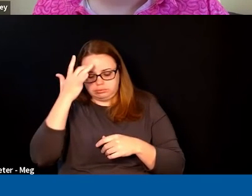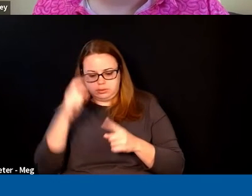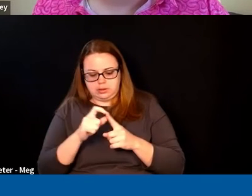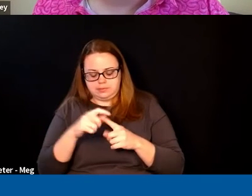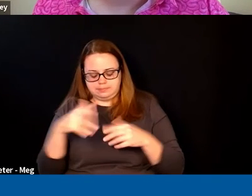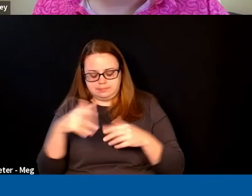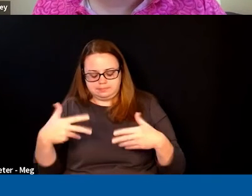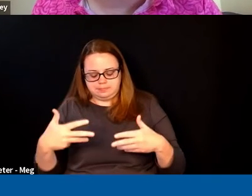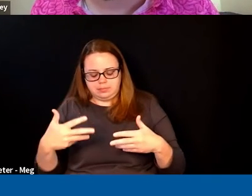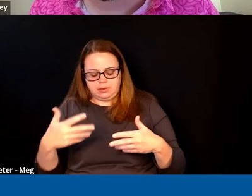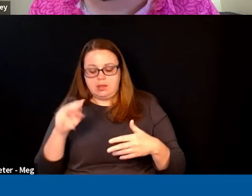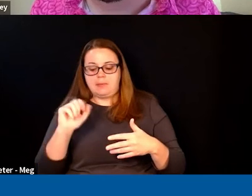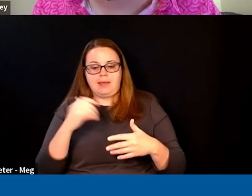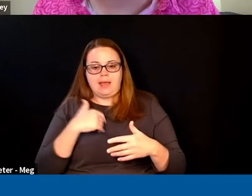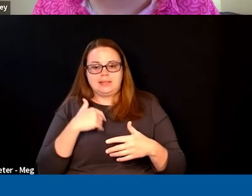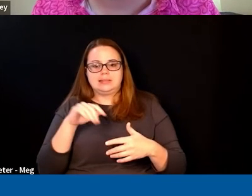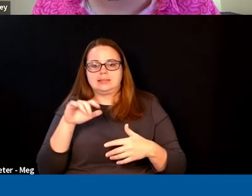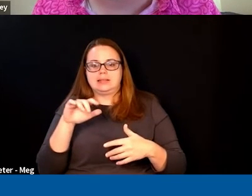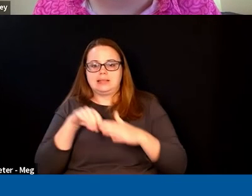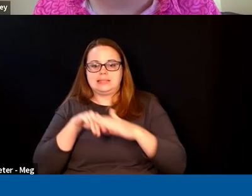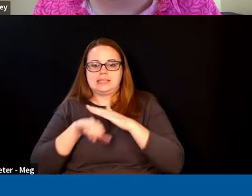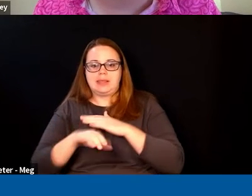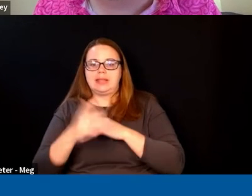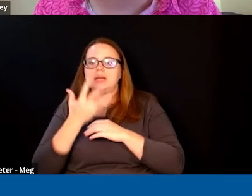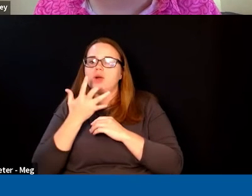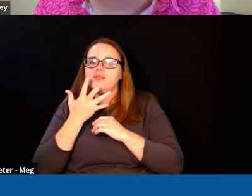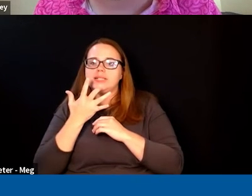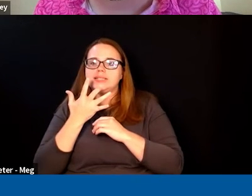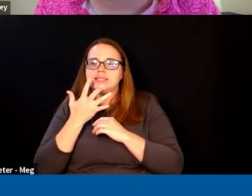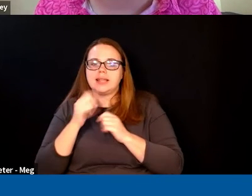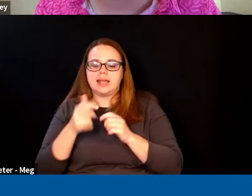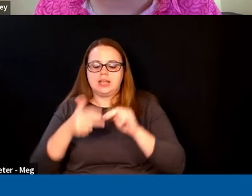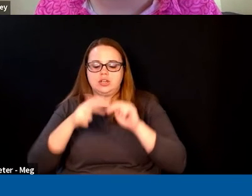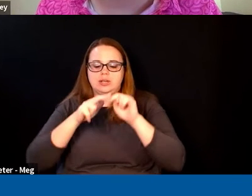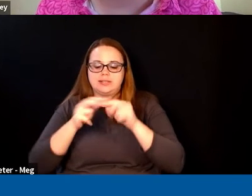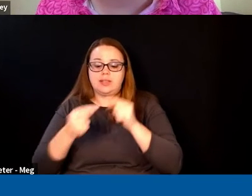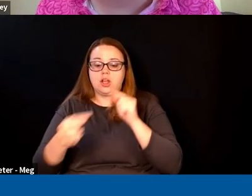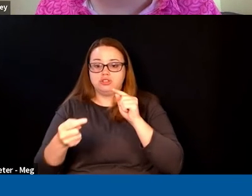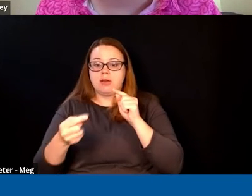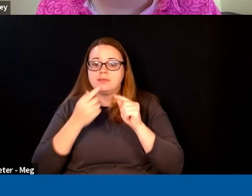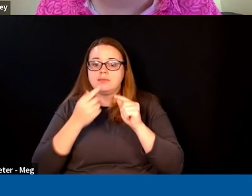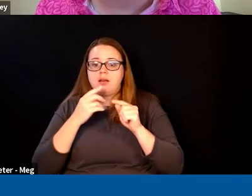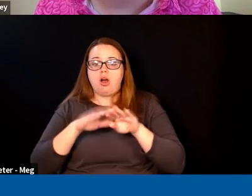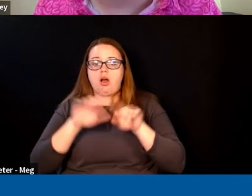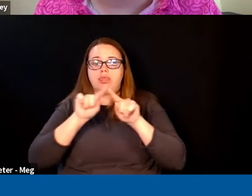but a toggle in the accessibility preferences which increases the contrast on the borders of stuff,